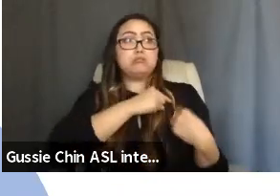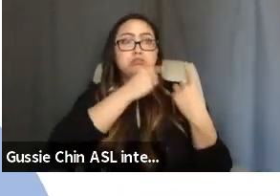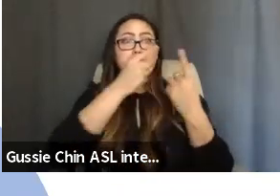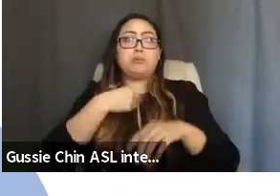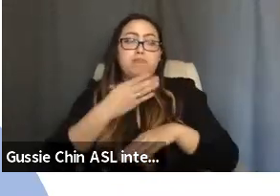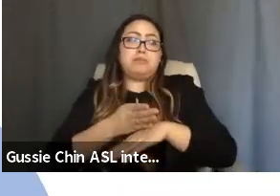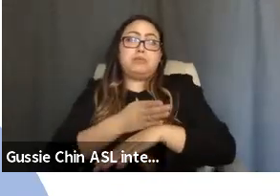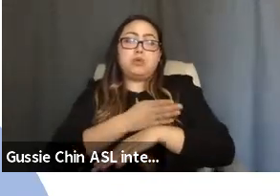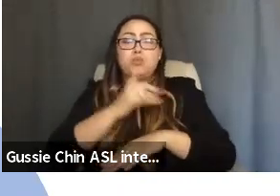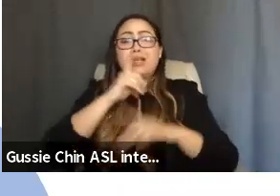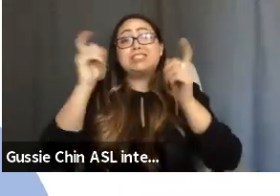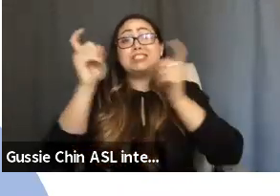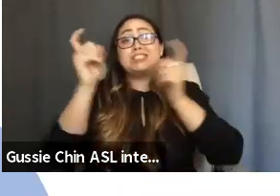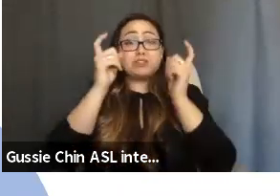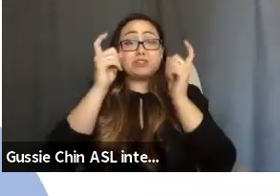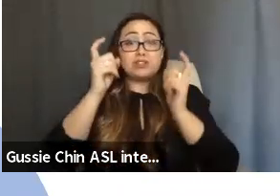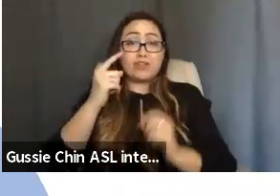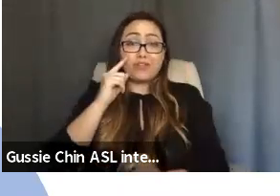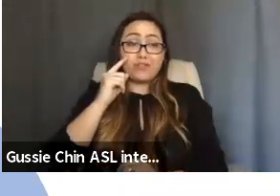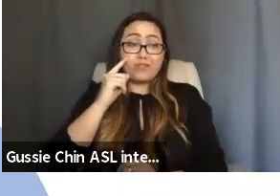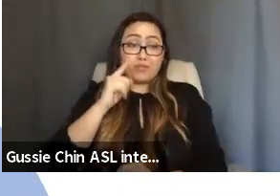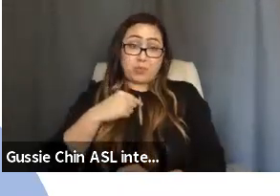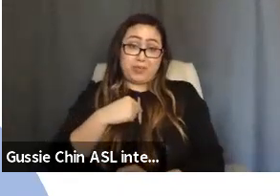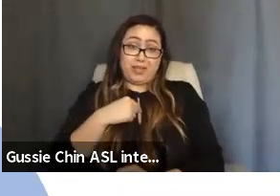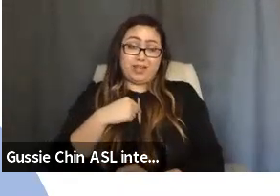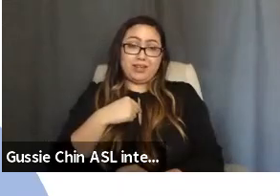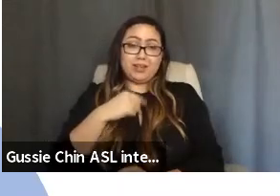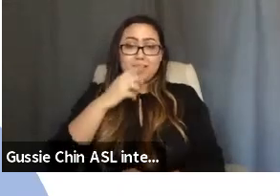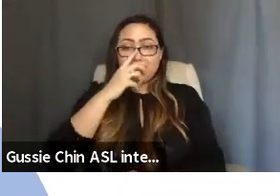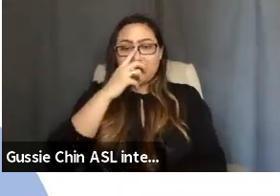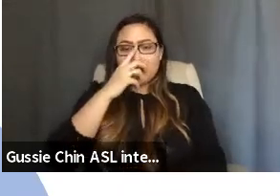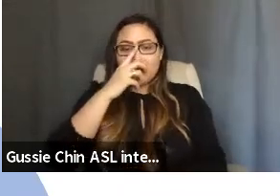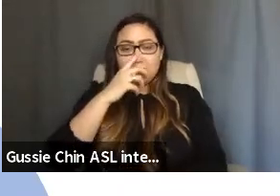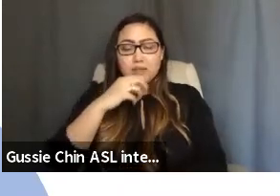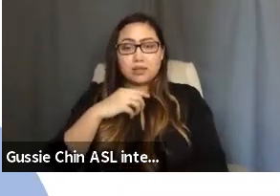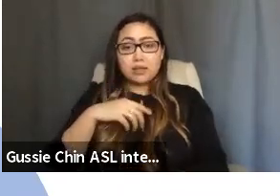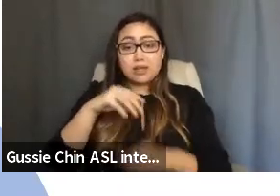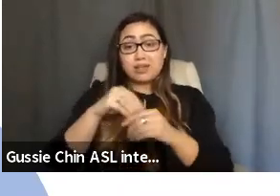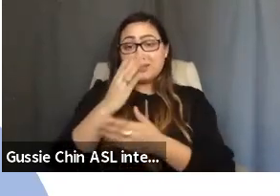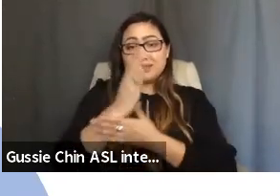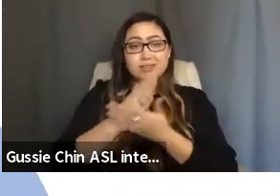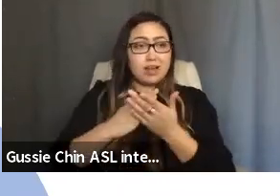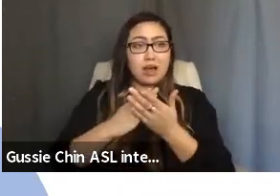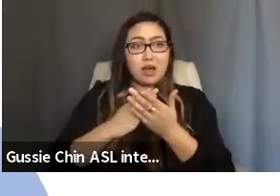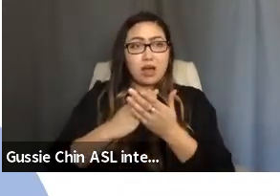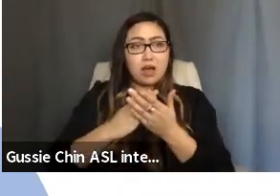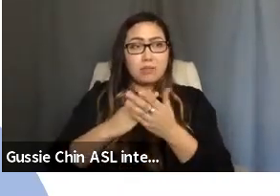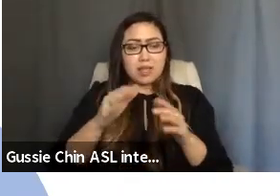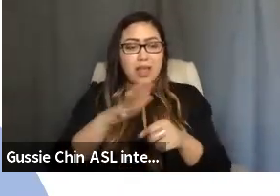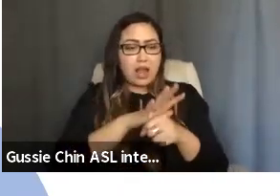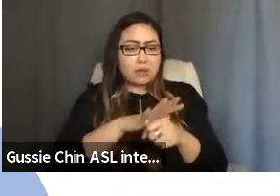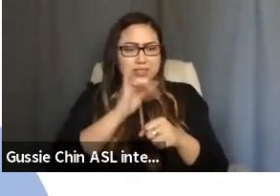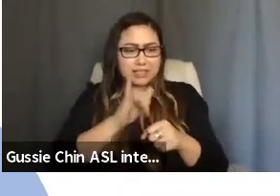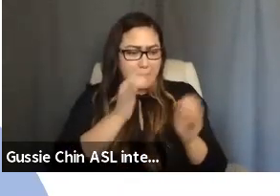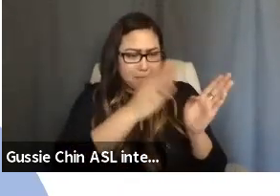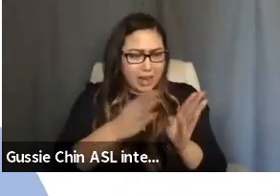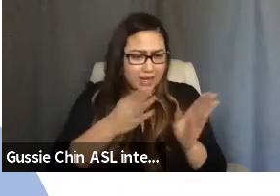of mine to have been in some of the spaces where planning was happening and during this COVID 19